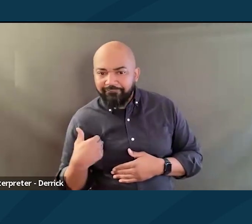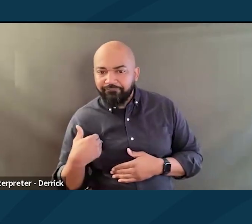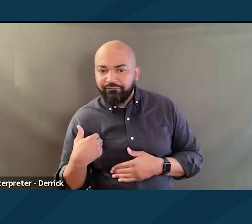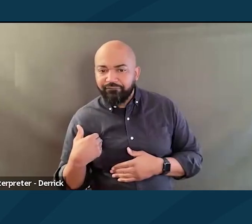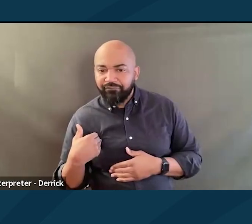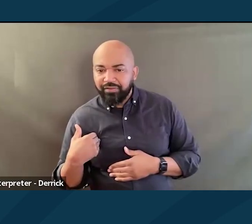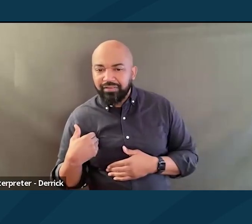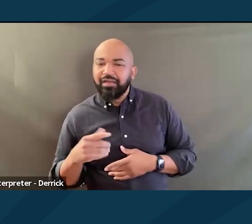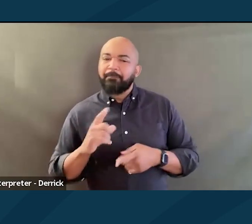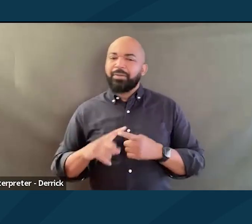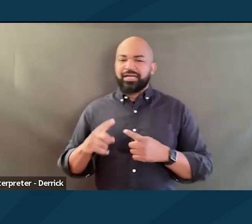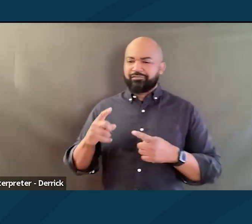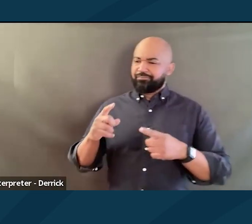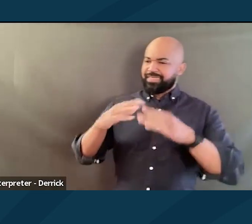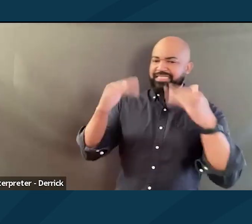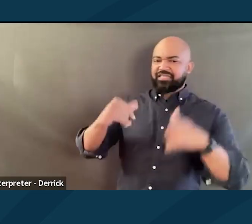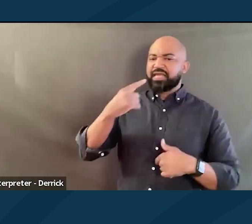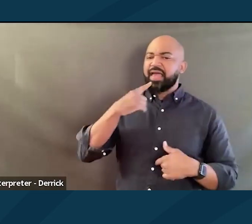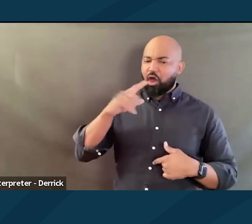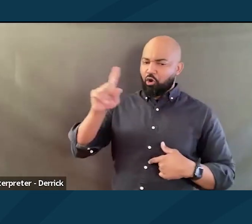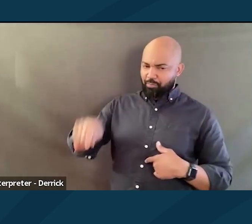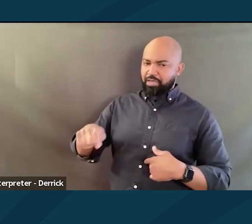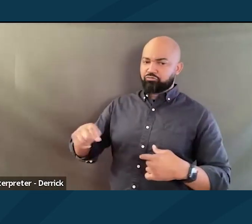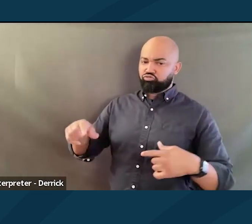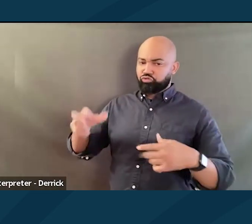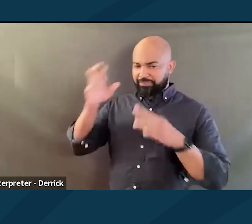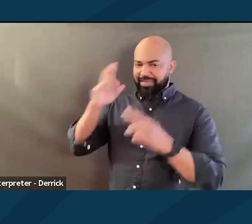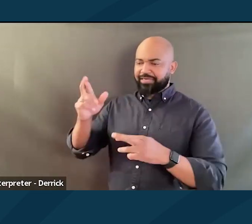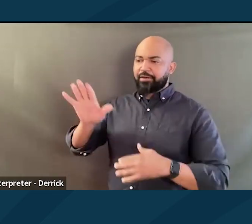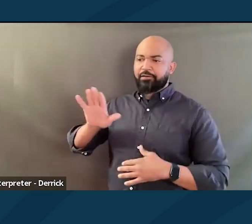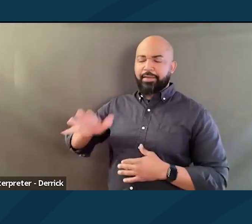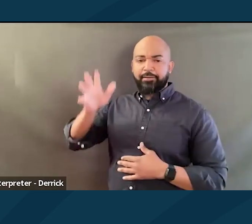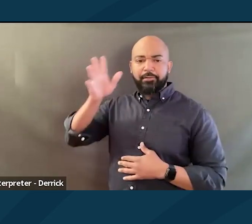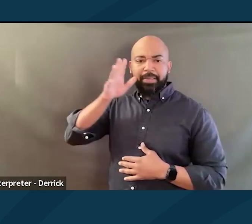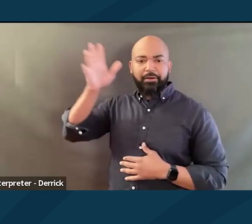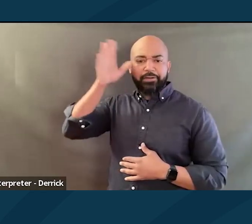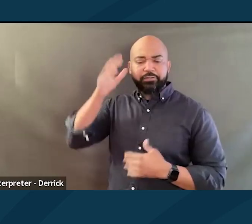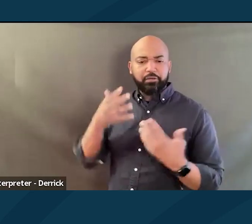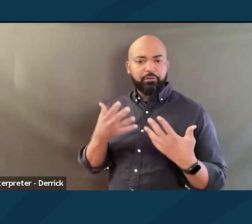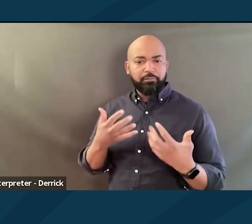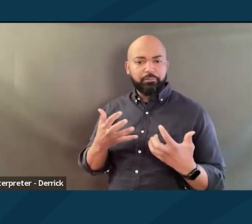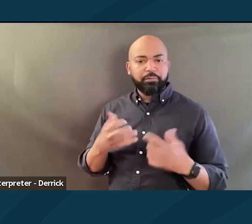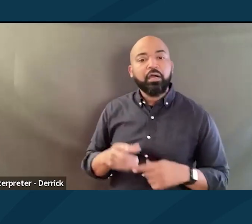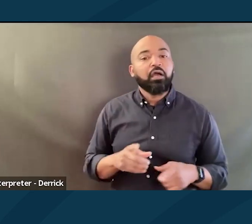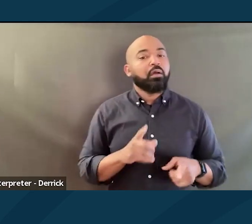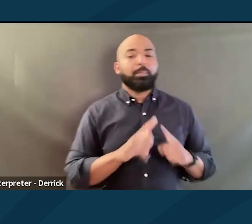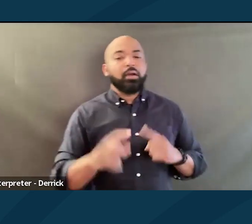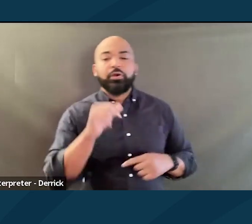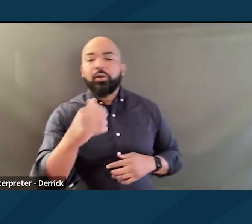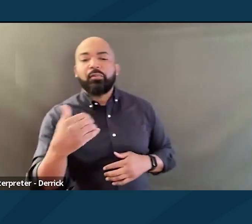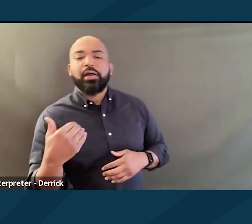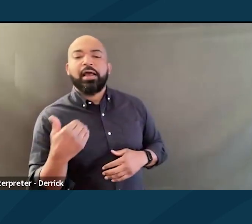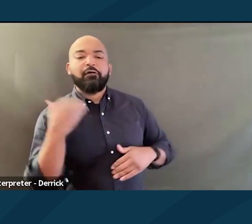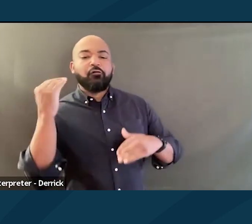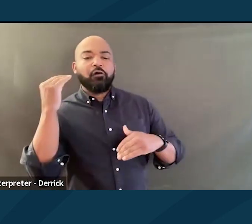wishes, but at the same time, we do not have ‑‑ they don't find community‑based services.